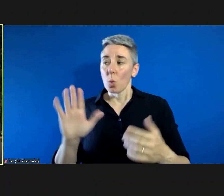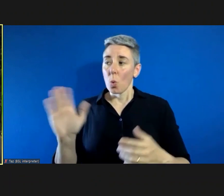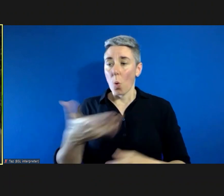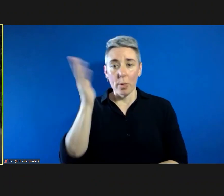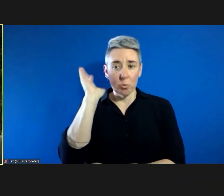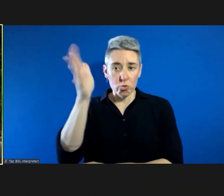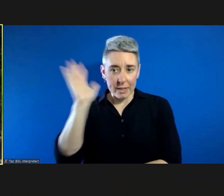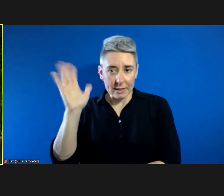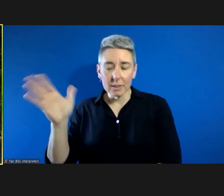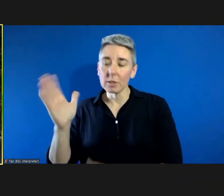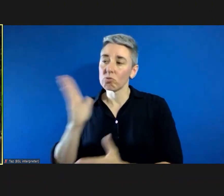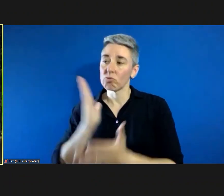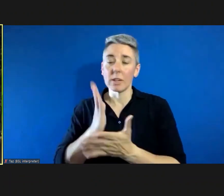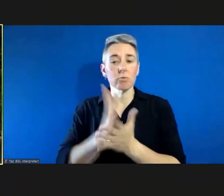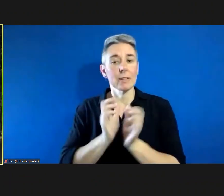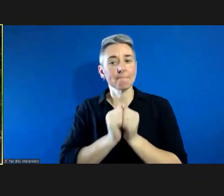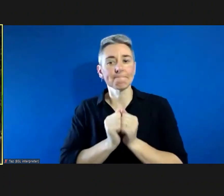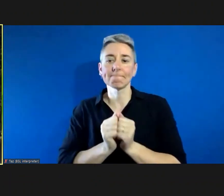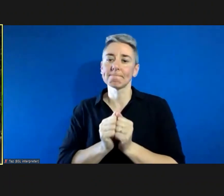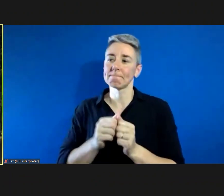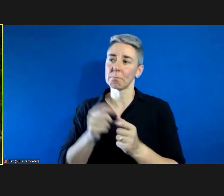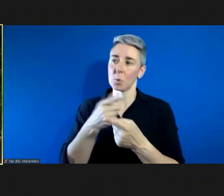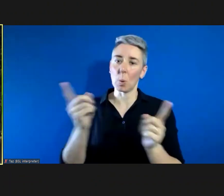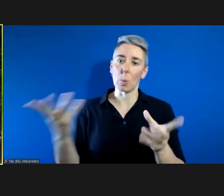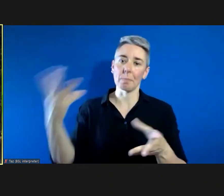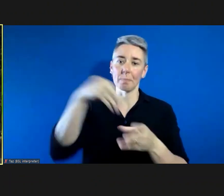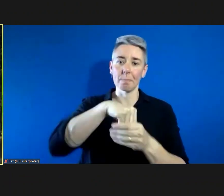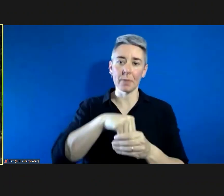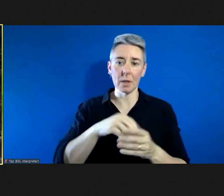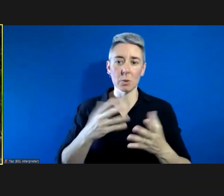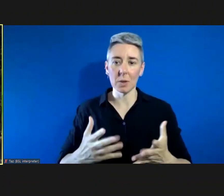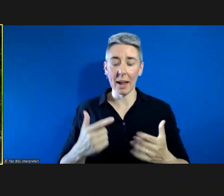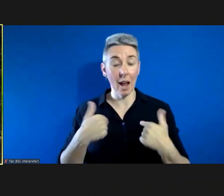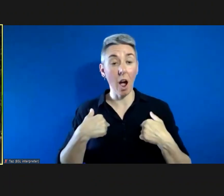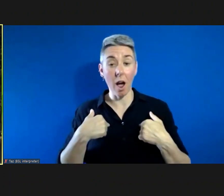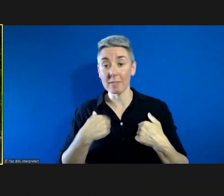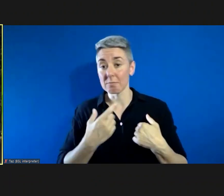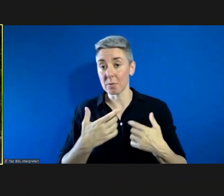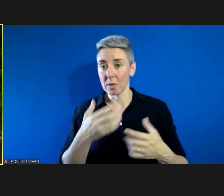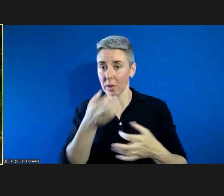I'm really grateful that you were able to join us today and I found the session fascinating,